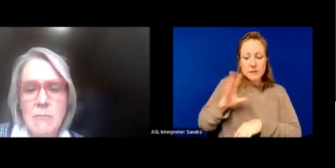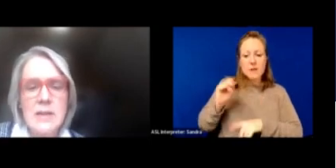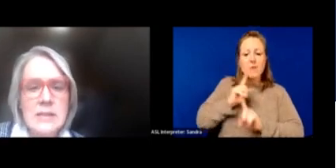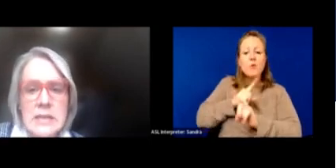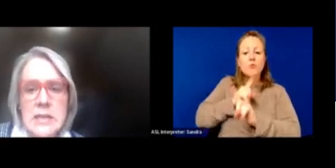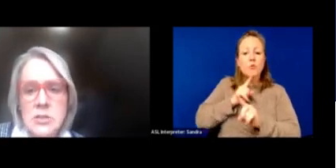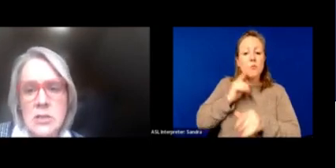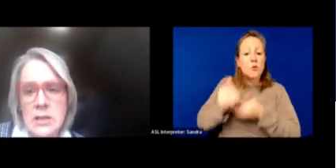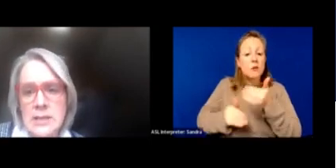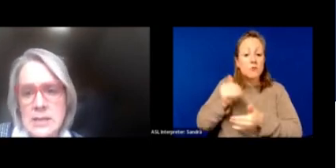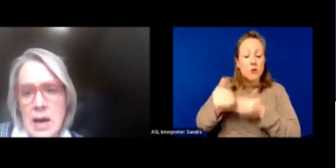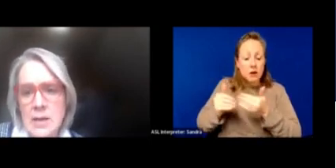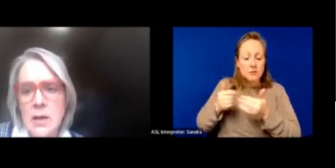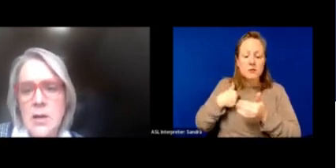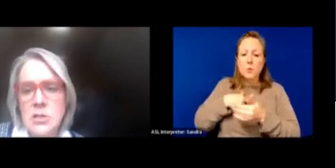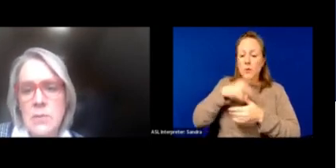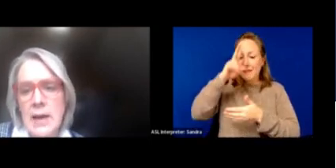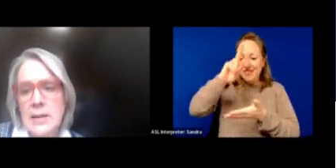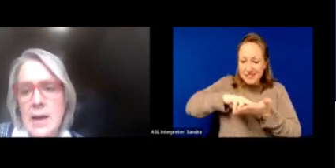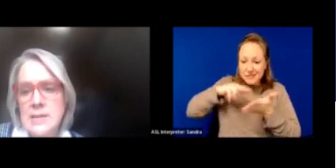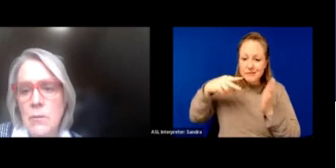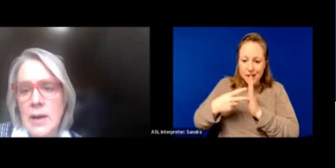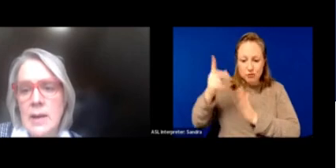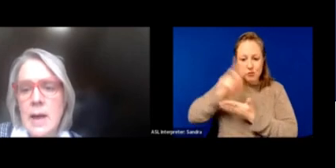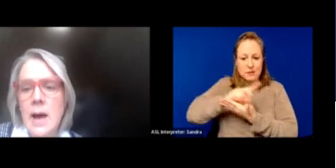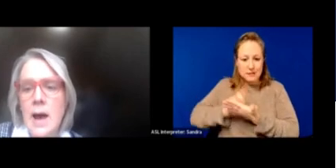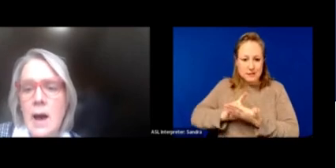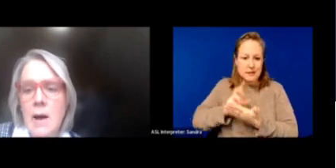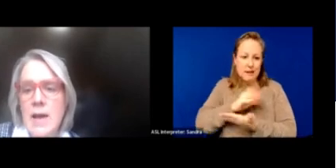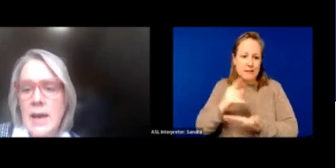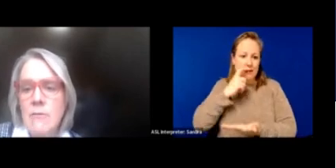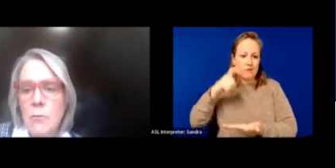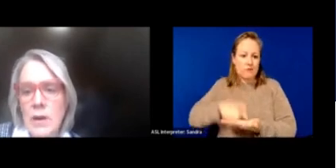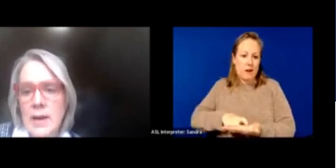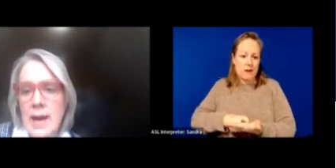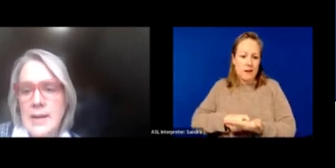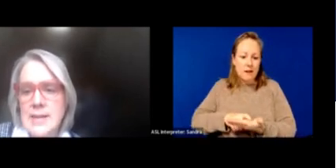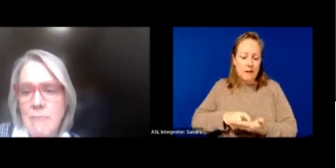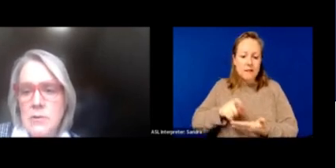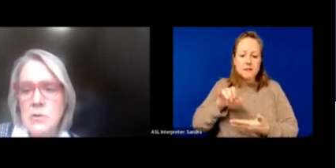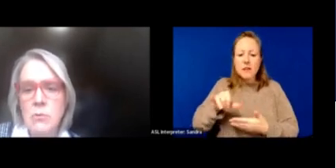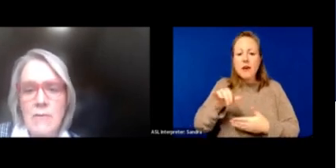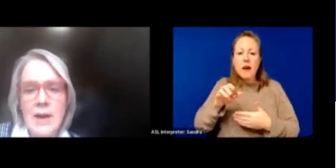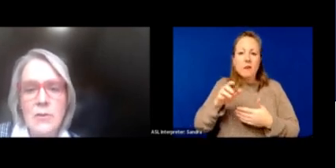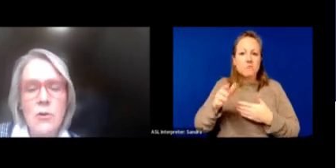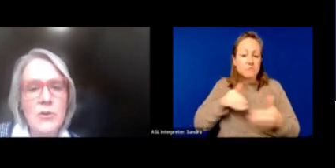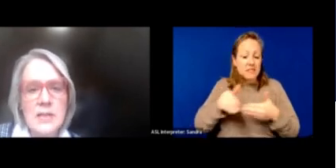have been intentionally designed to recognize that when that even when a staff person provider or